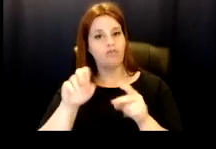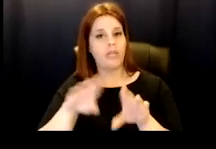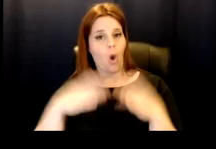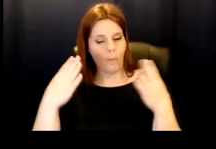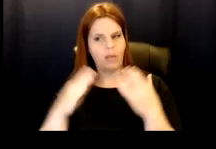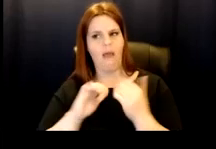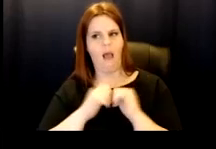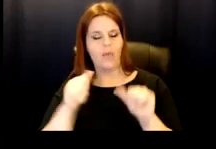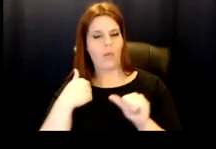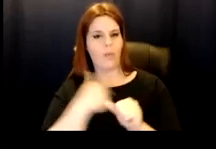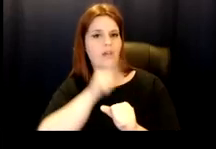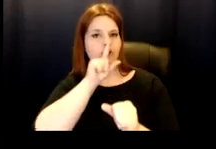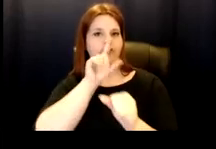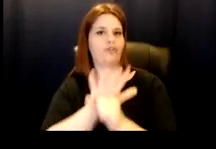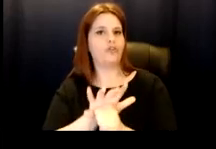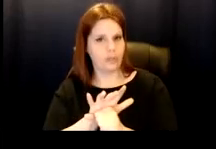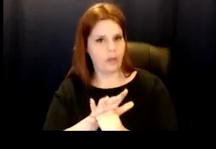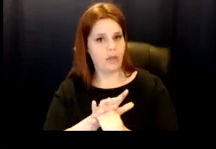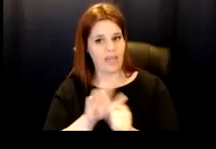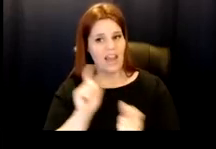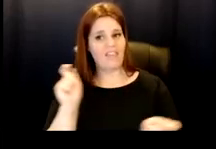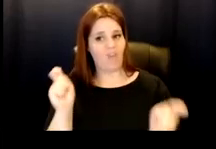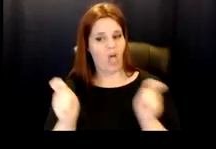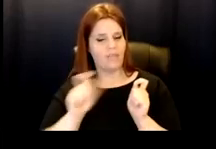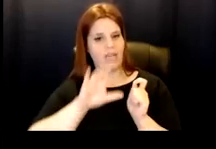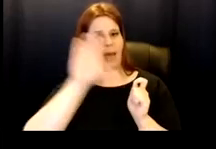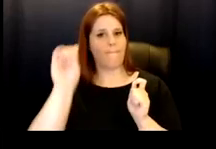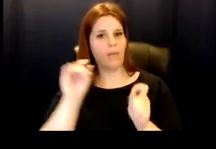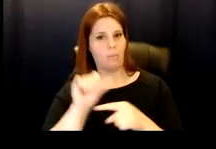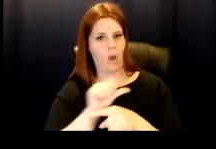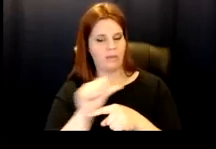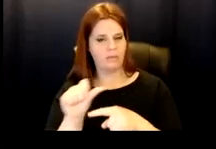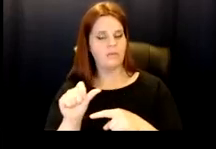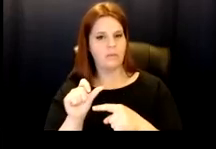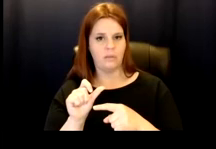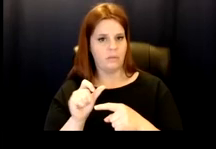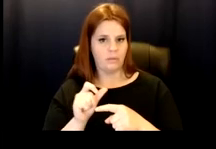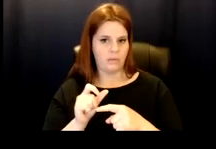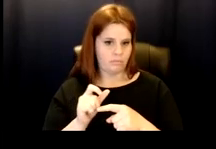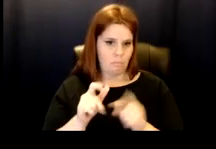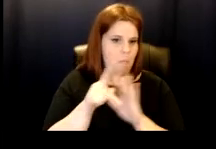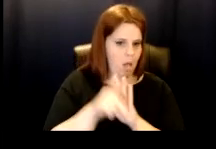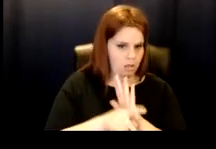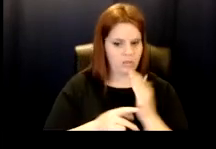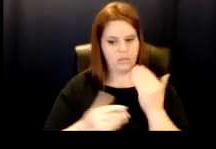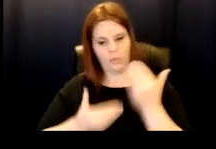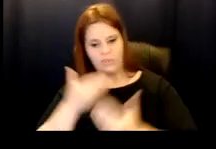can we assure that evolving employer practices, rather policies and procedures, are designed